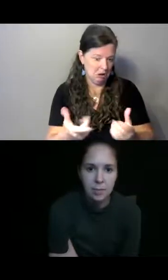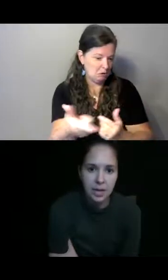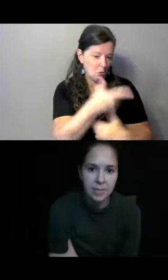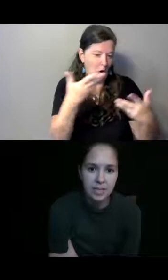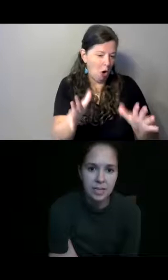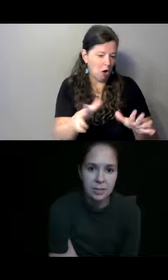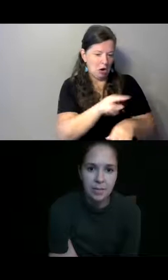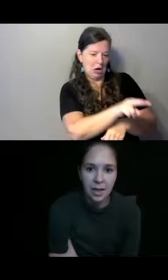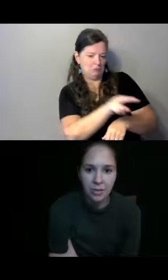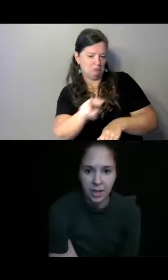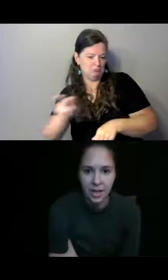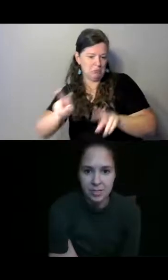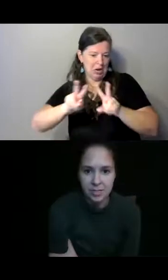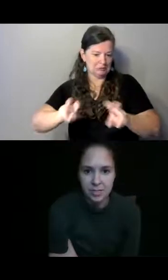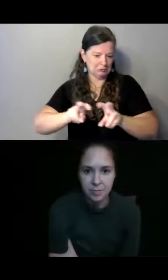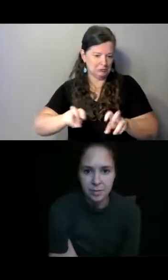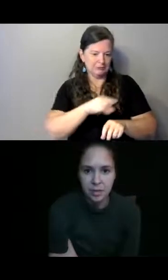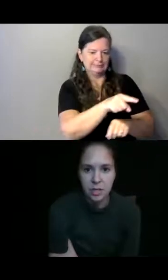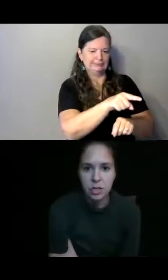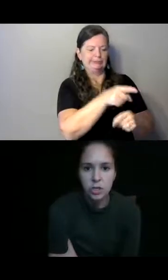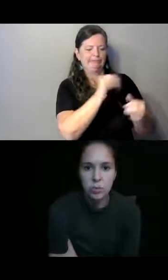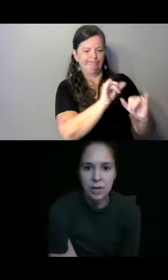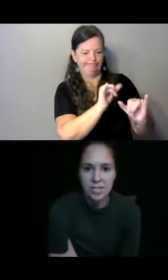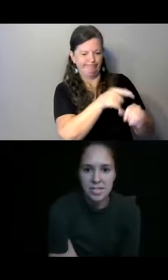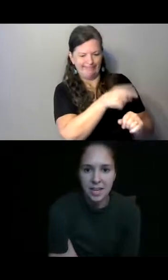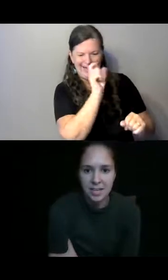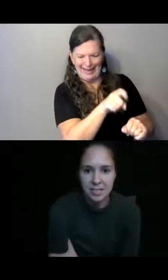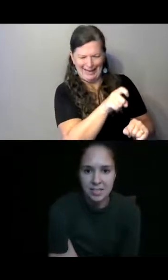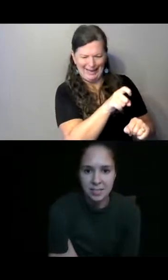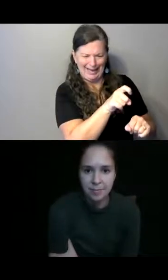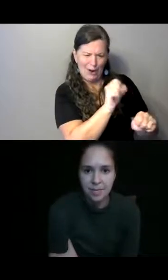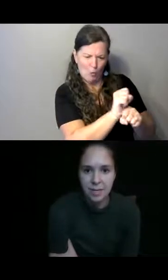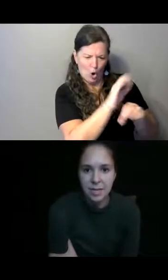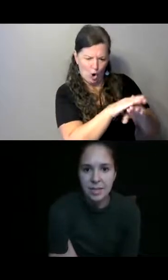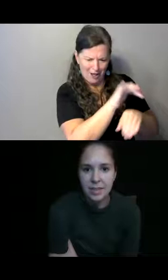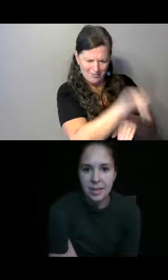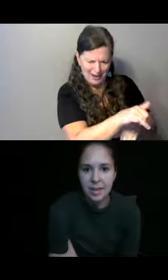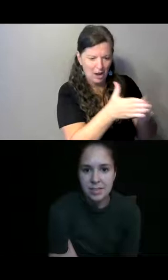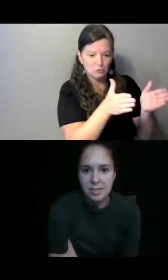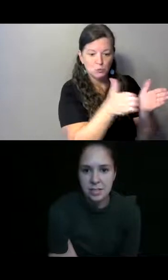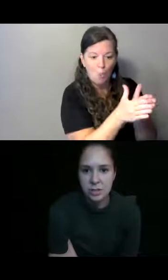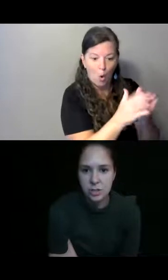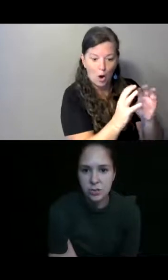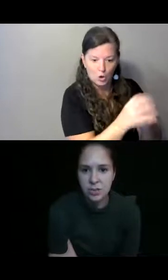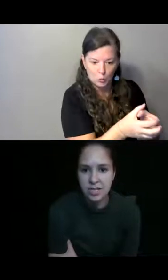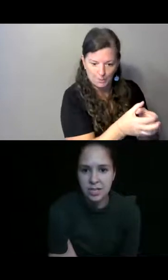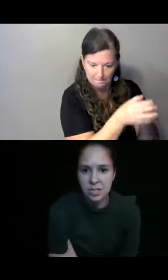Maybe in math class, you have assessed that there's a student that needs